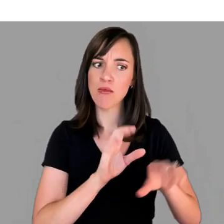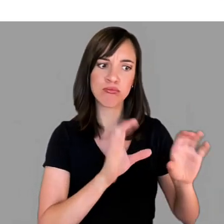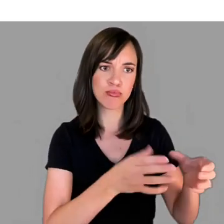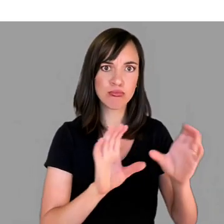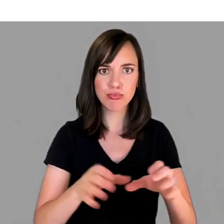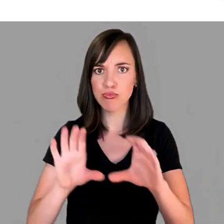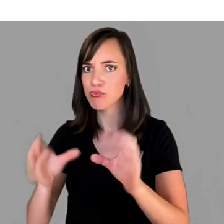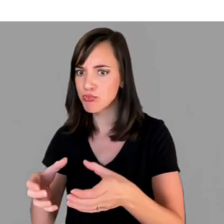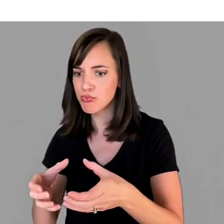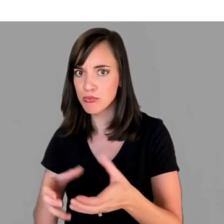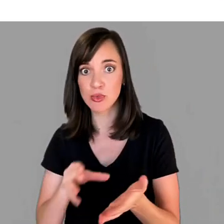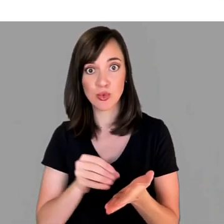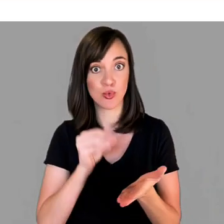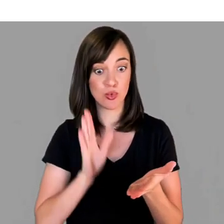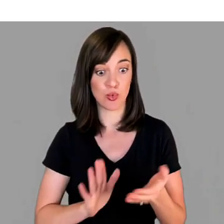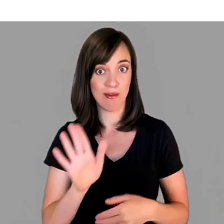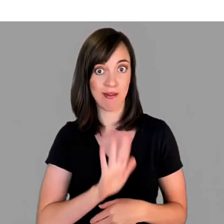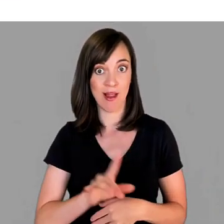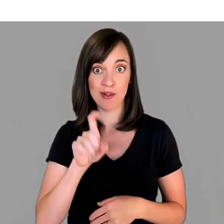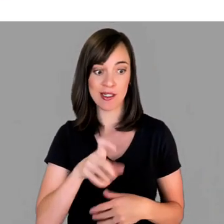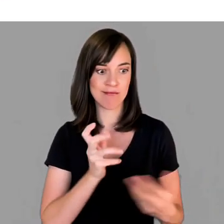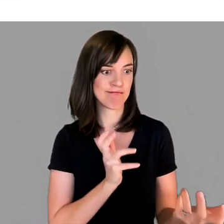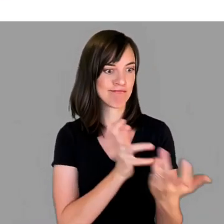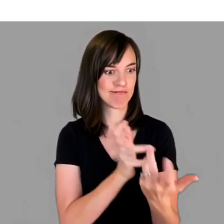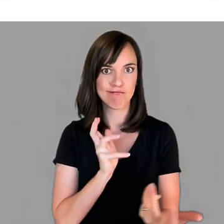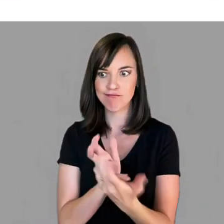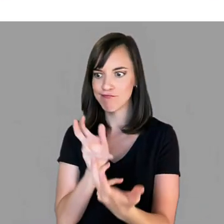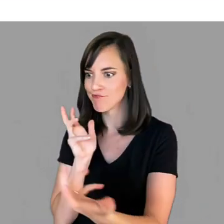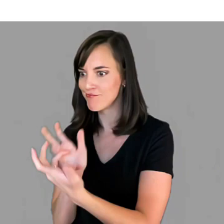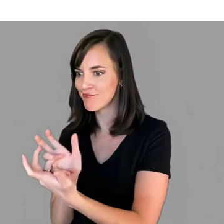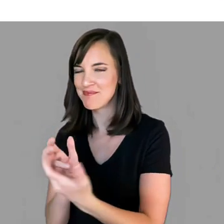guidance to implement arrangements that promote individualized instruction.